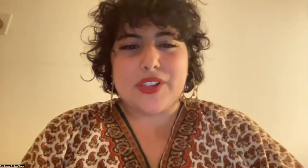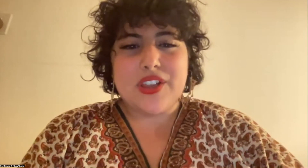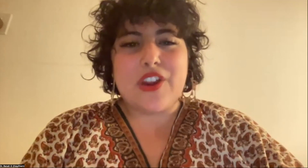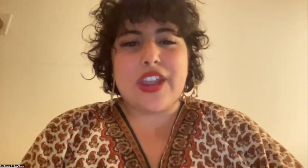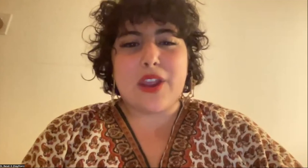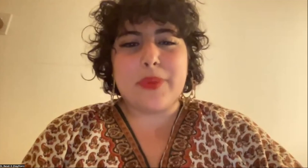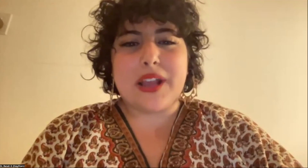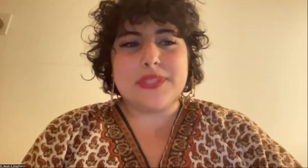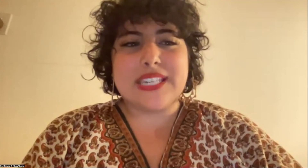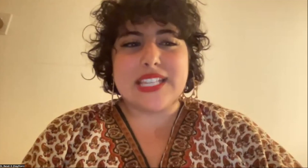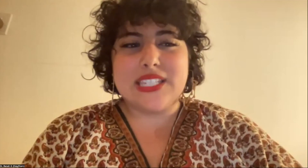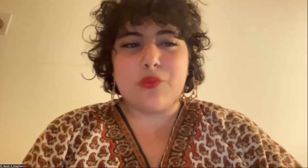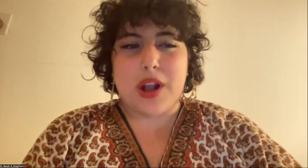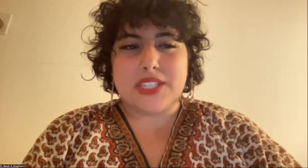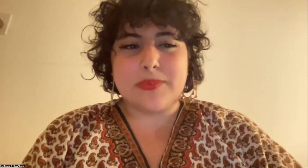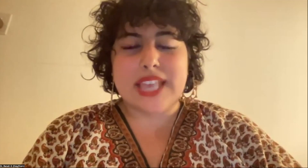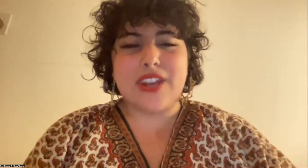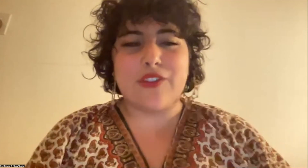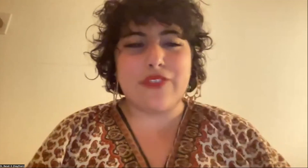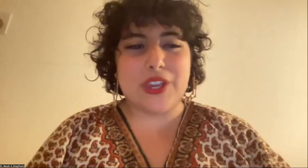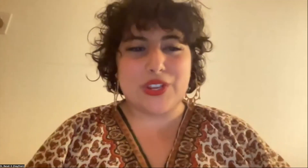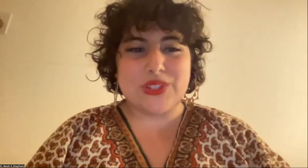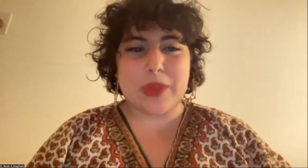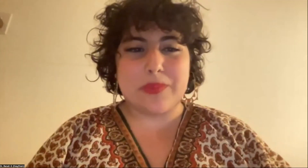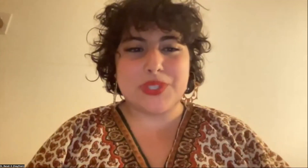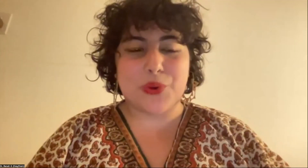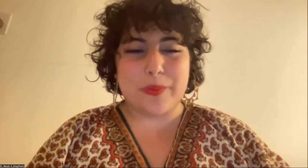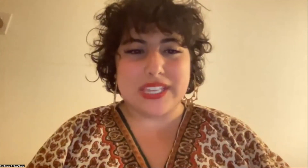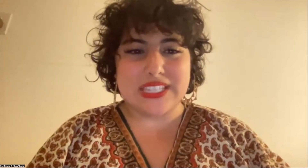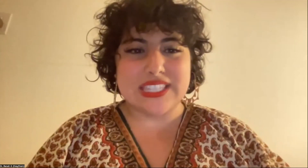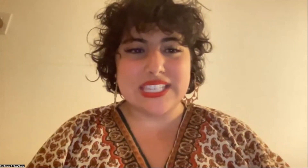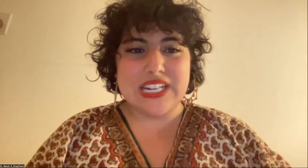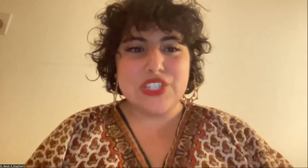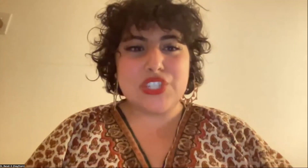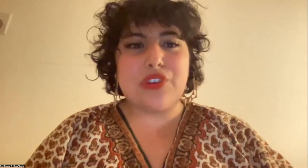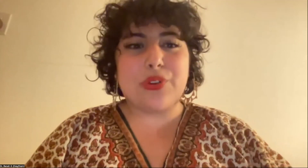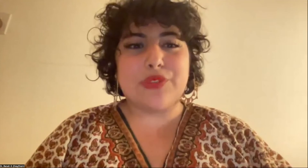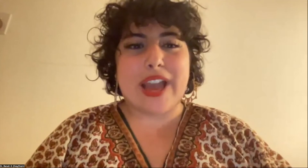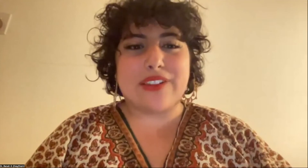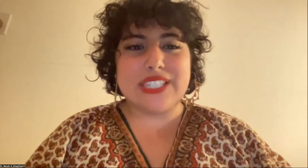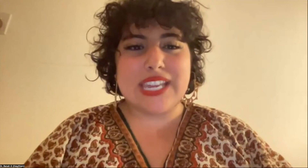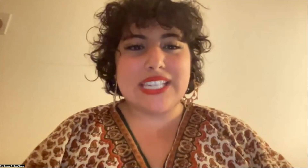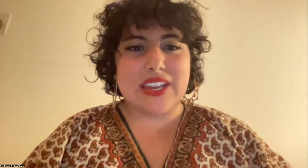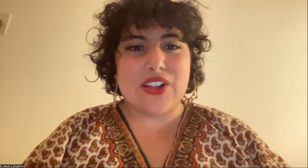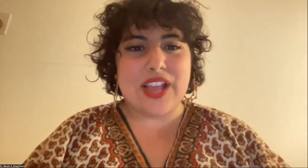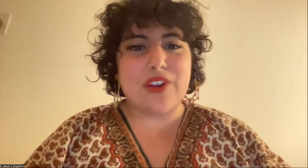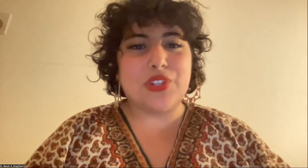her hair becomes a nest of wasps and her fingers baby scorpions; she grows a rattlesnake tail and